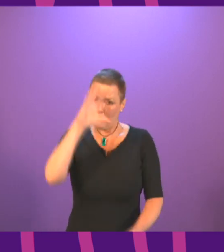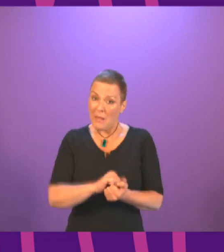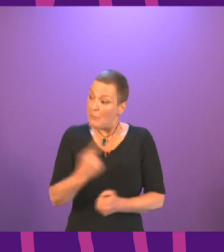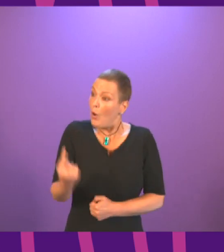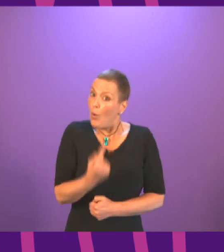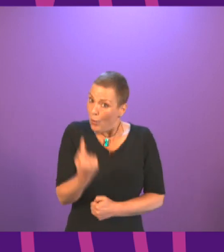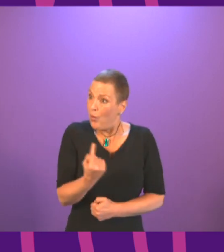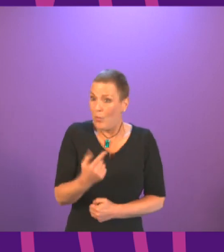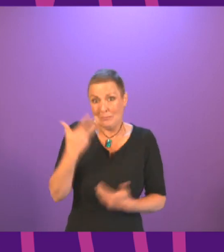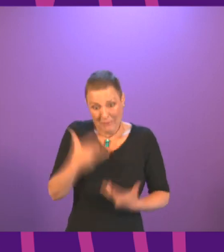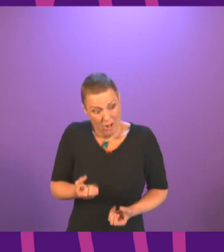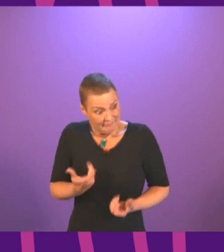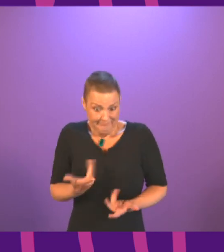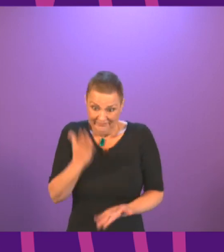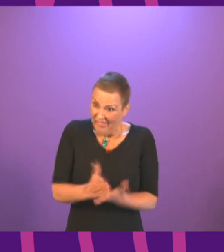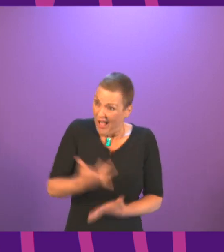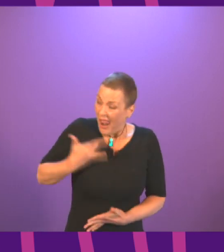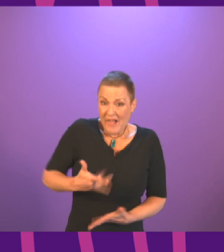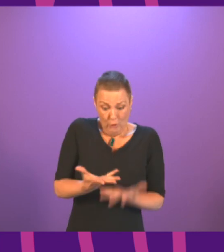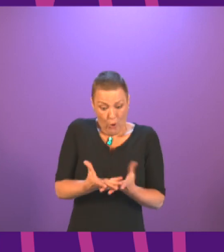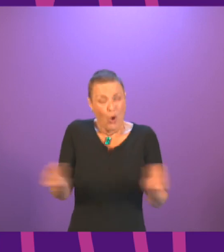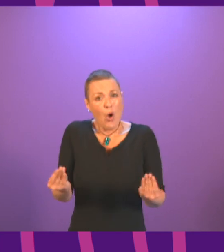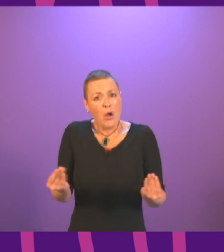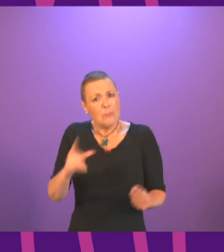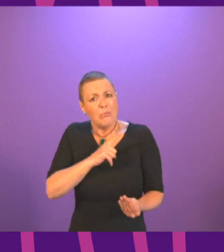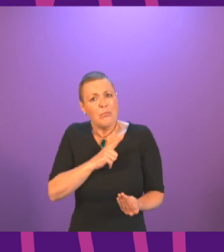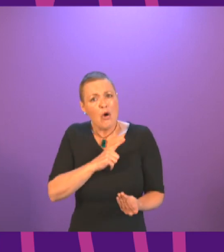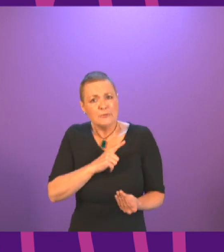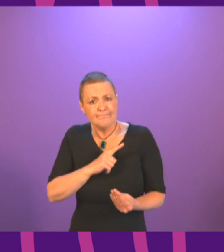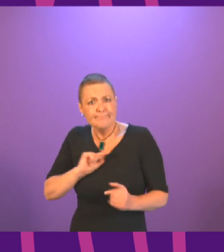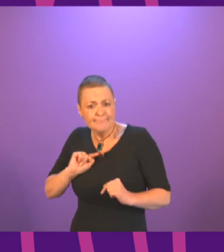remember those, including family and friends, who have made the ultimate sacrifice fighting